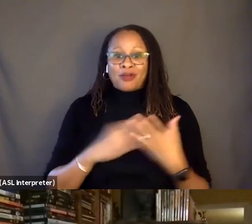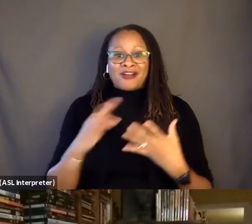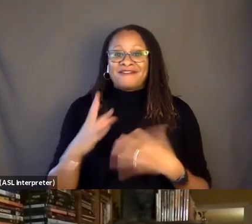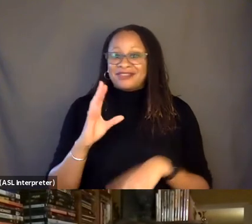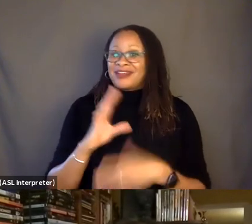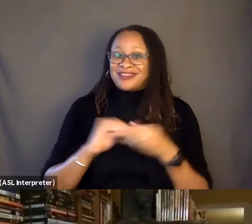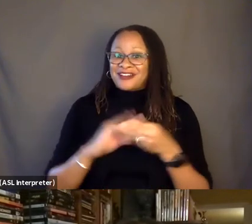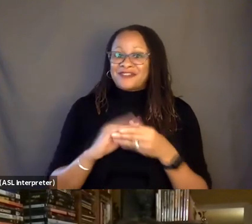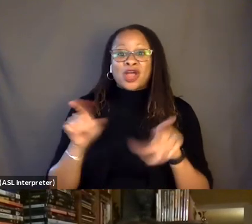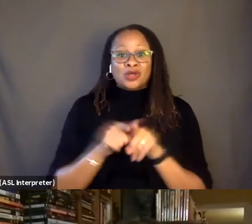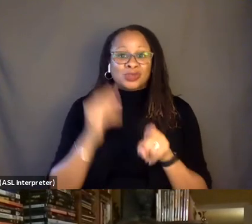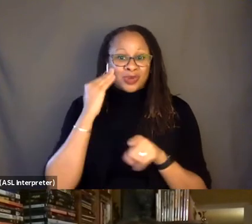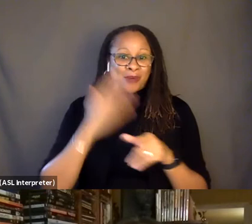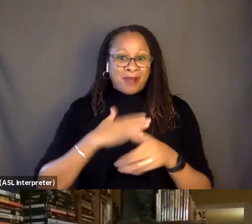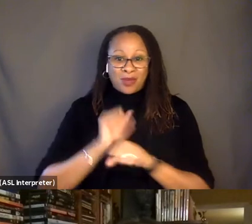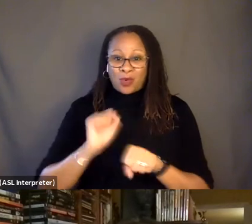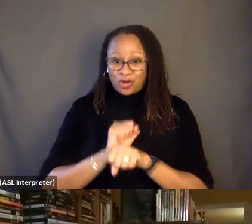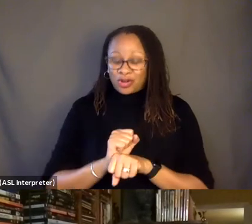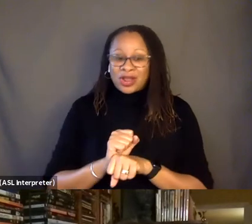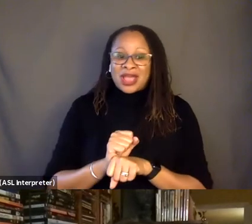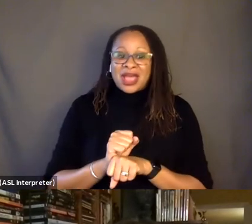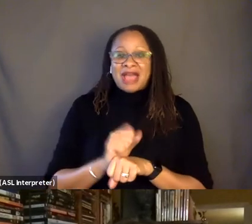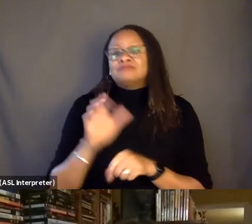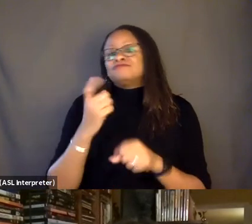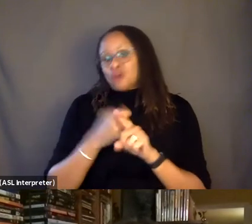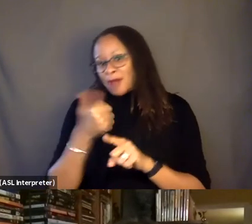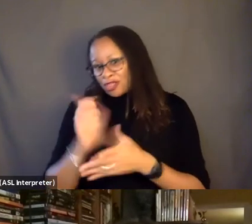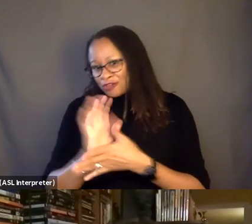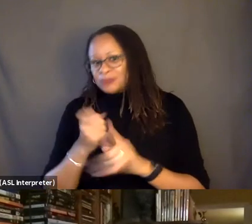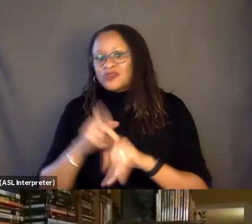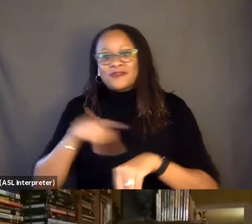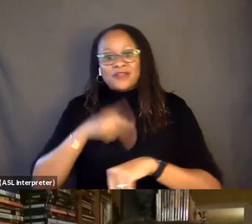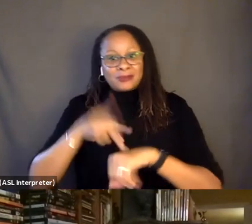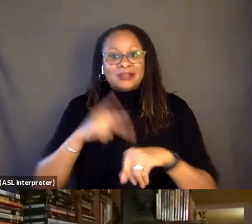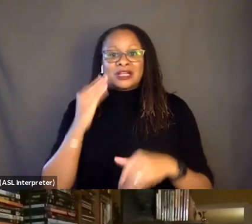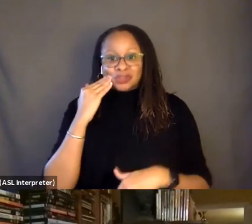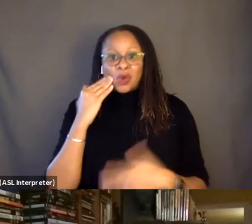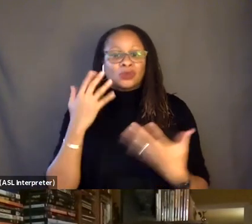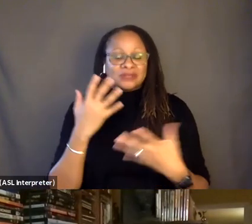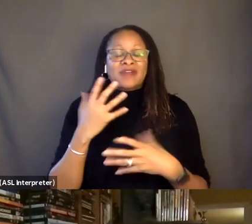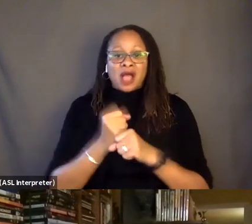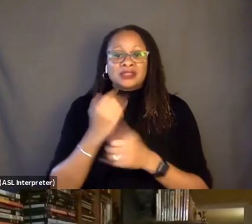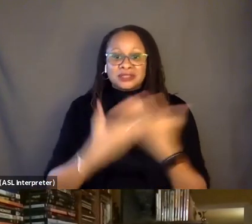I've done other films in the Philippines that have gotten some, you know, have had traction.